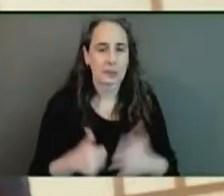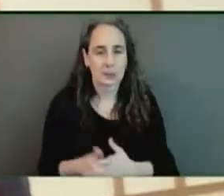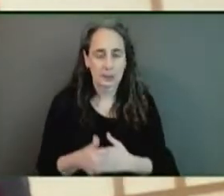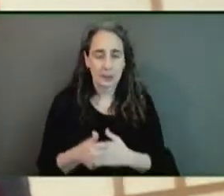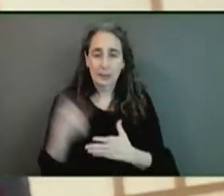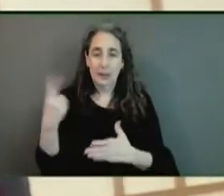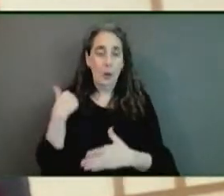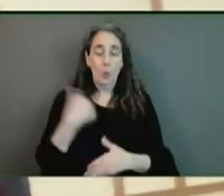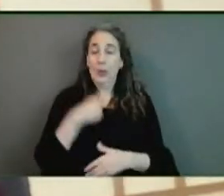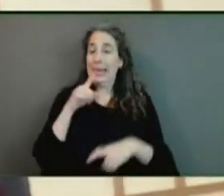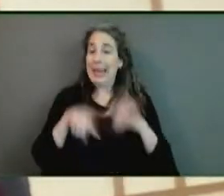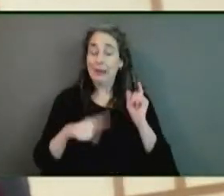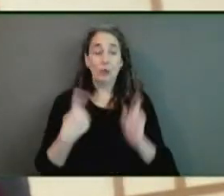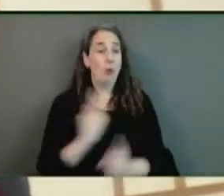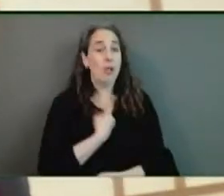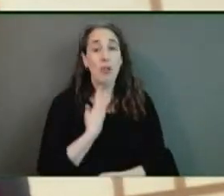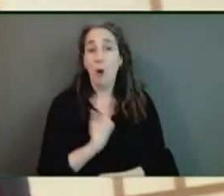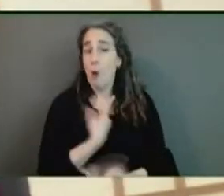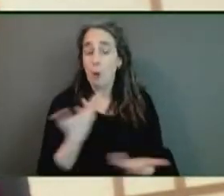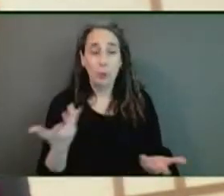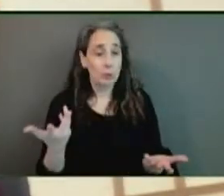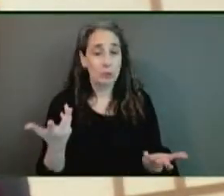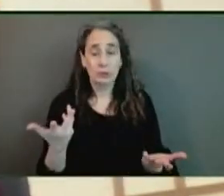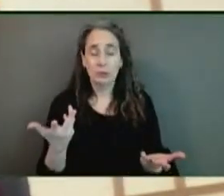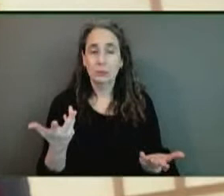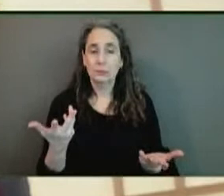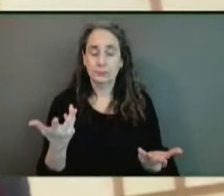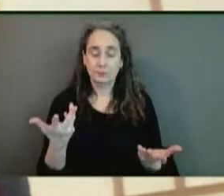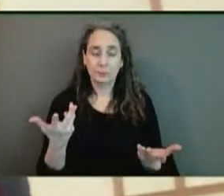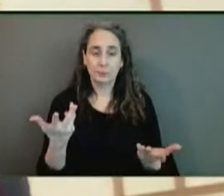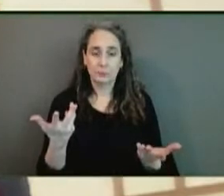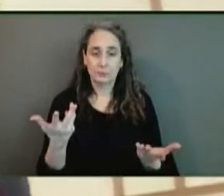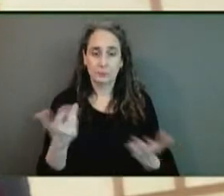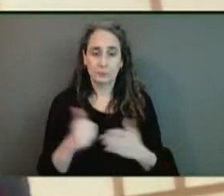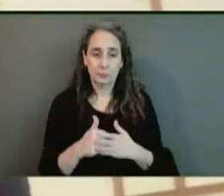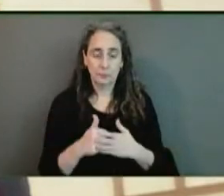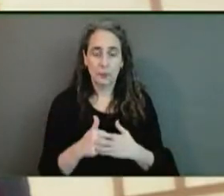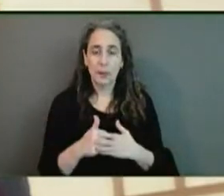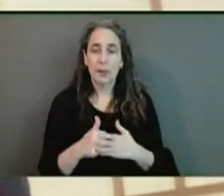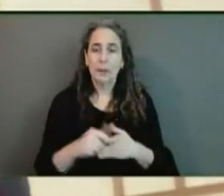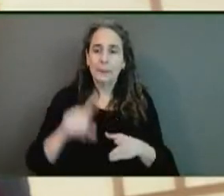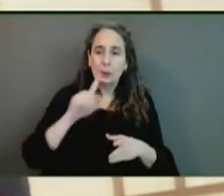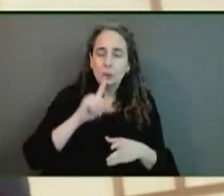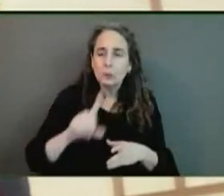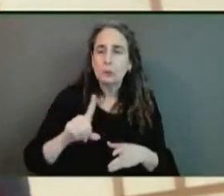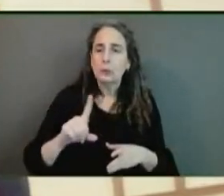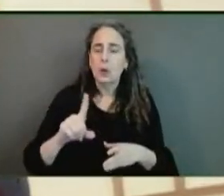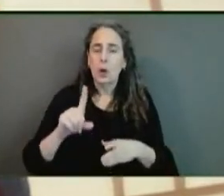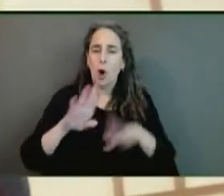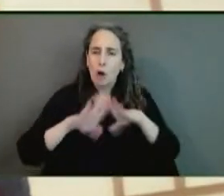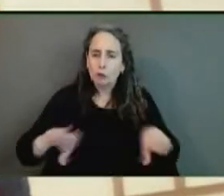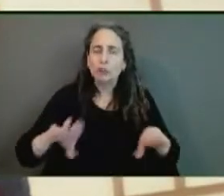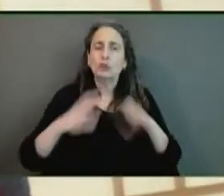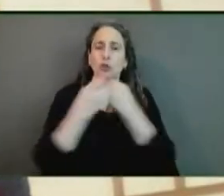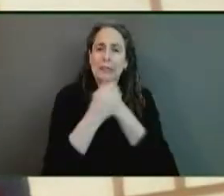participate in to help us in this process. This is something we cannot do alone at this